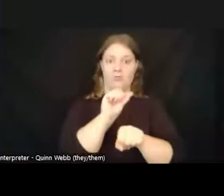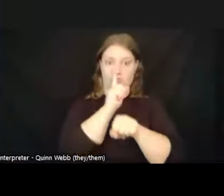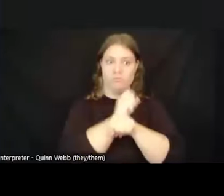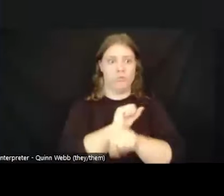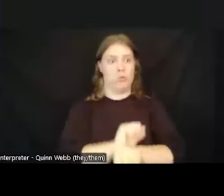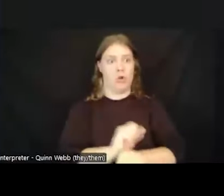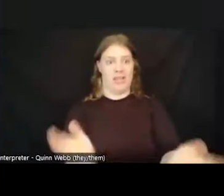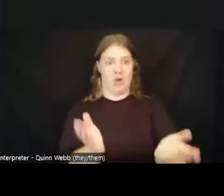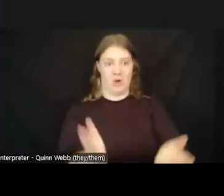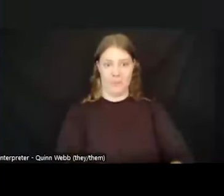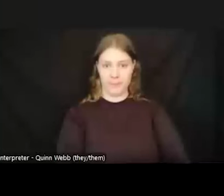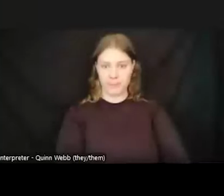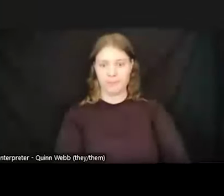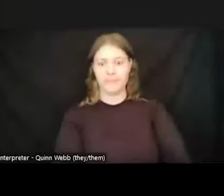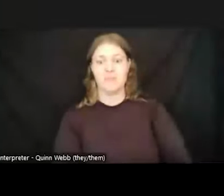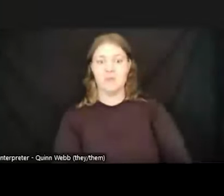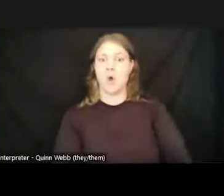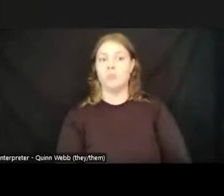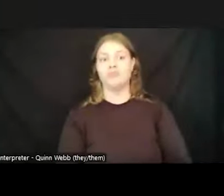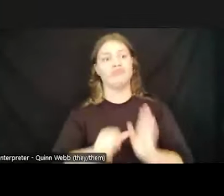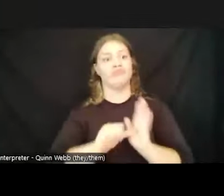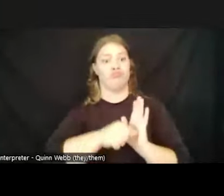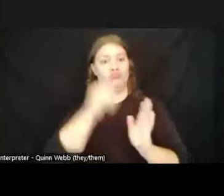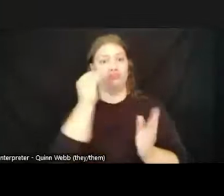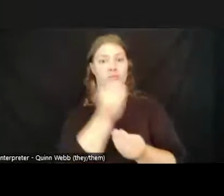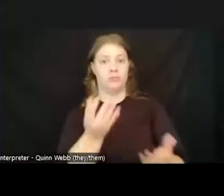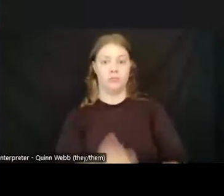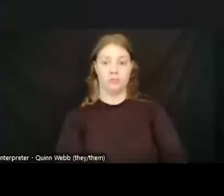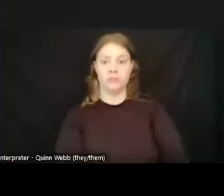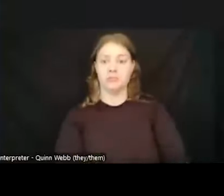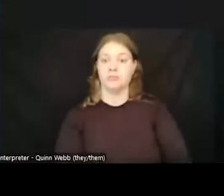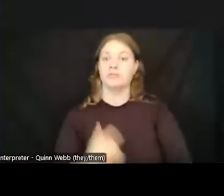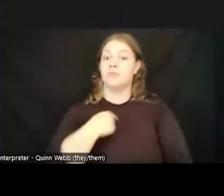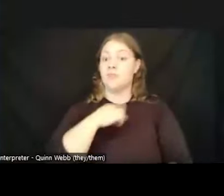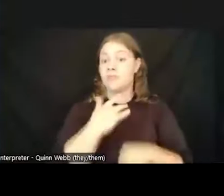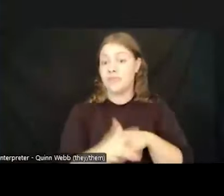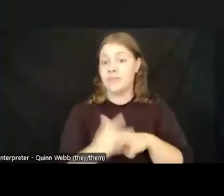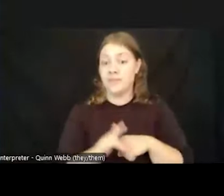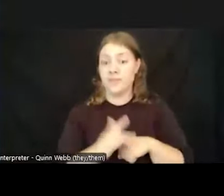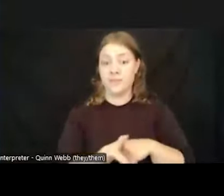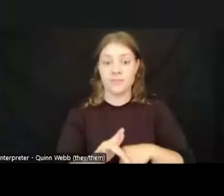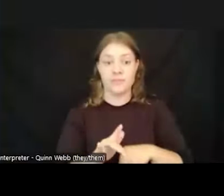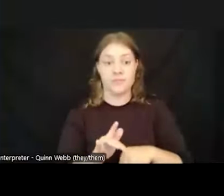definitely want to make sure that that is there as well and we are available um and you are all